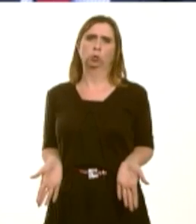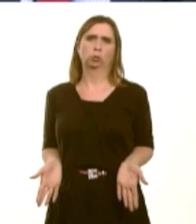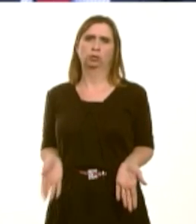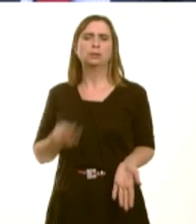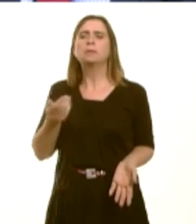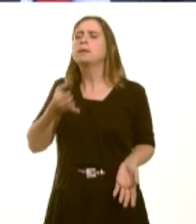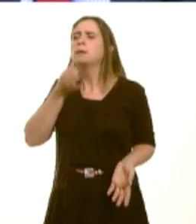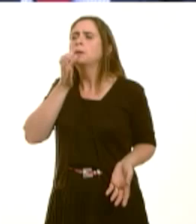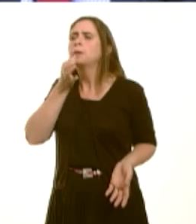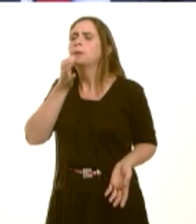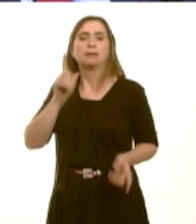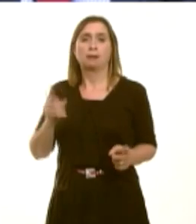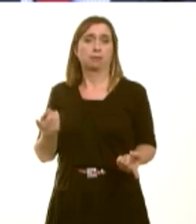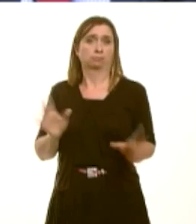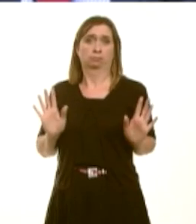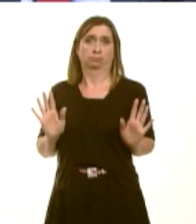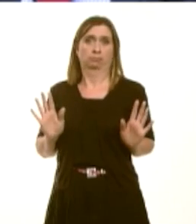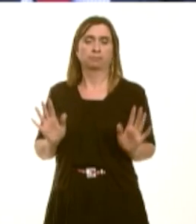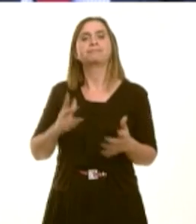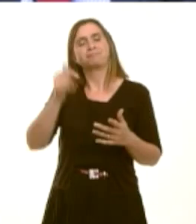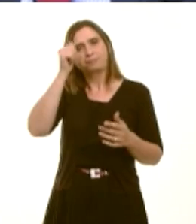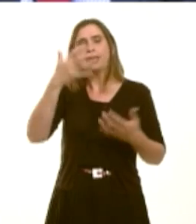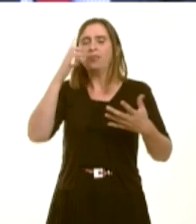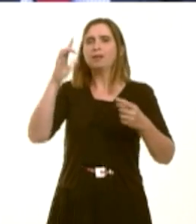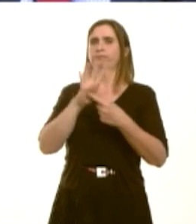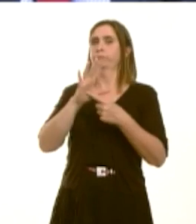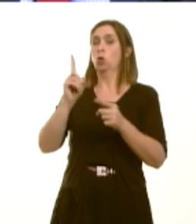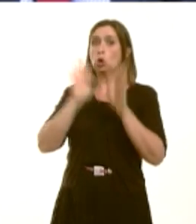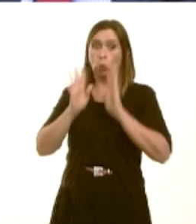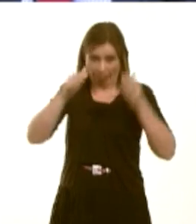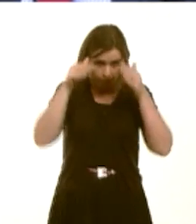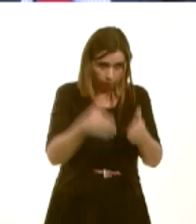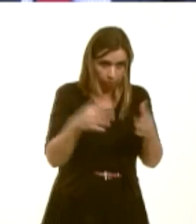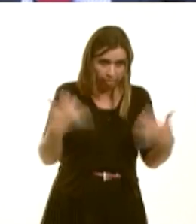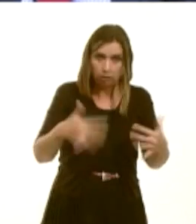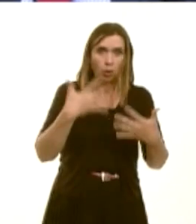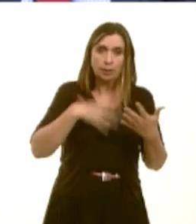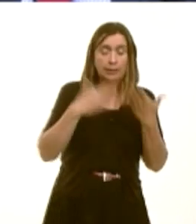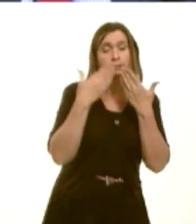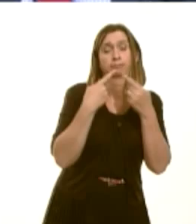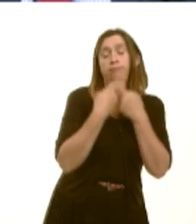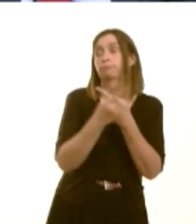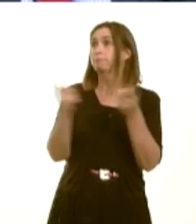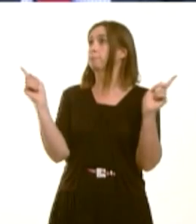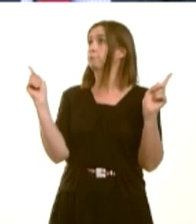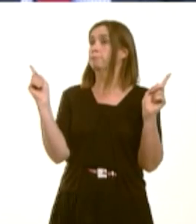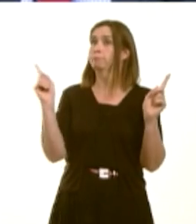message goes out to all sections of society. Safe drinking is not a message for one section